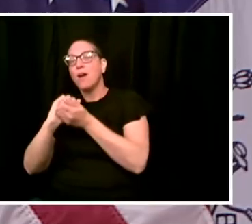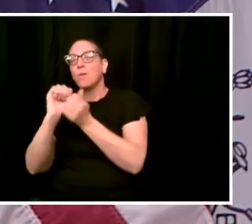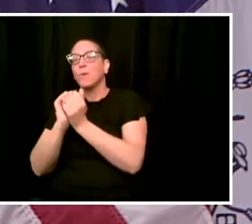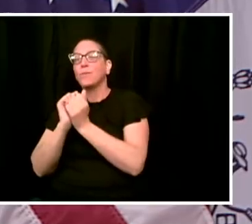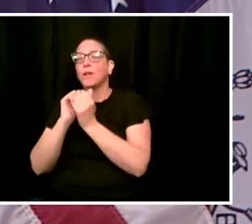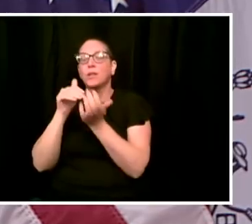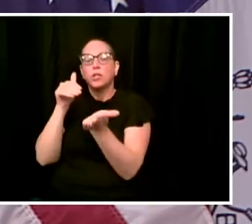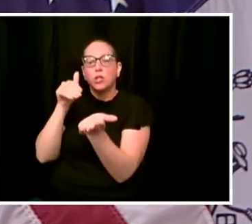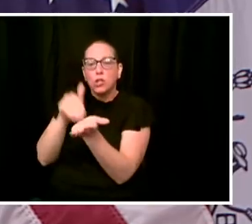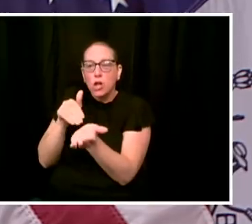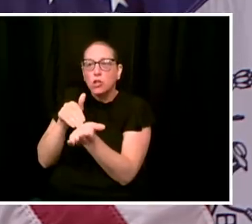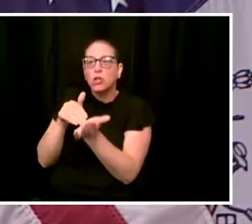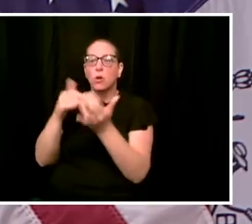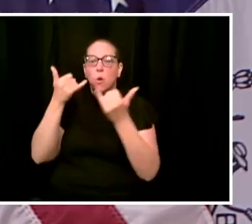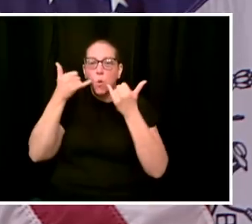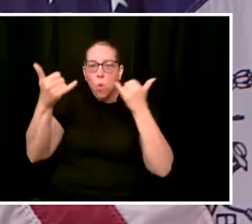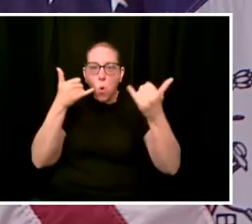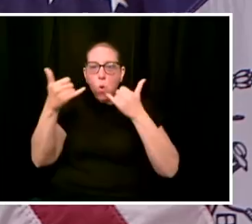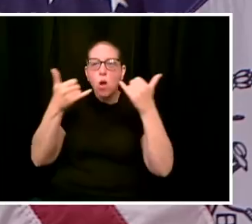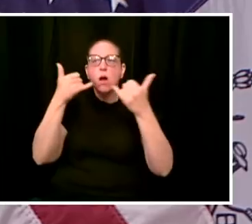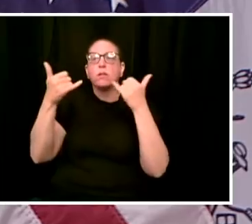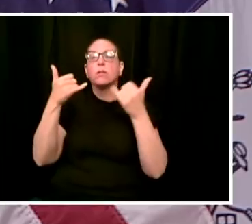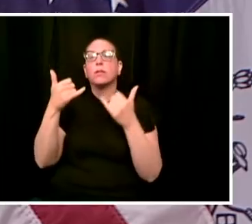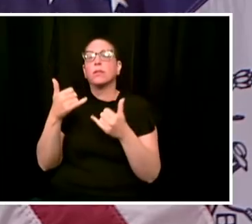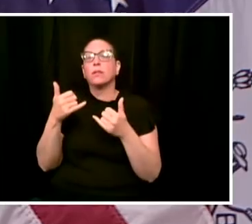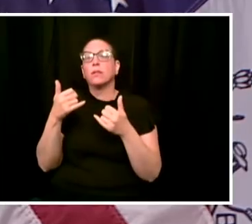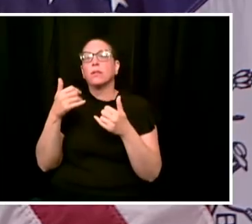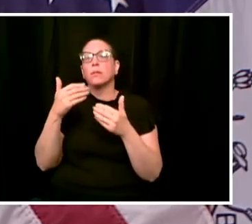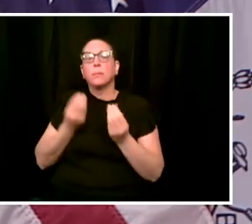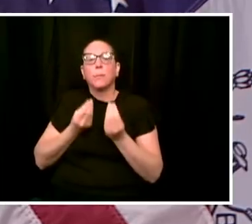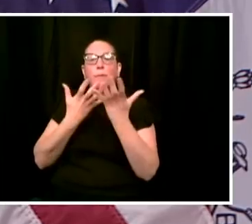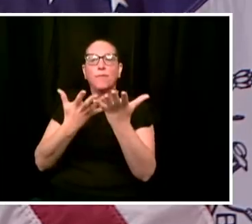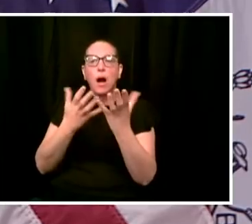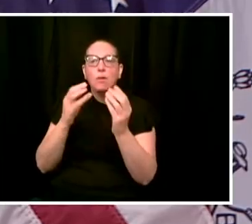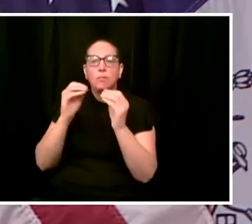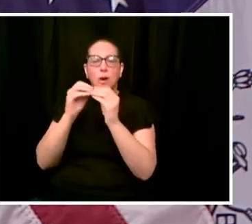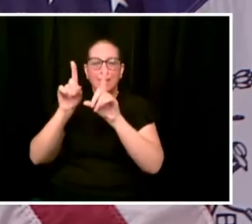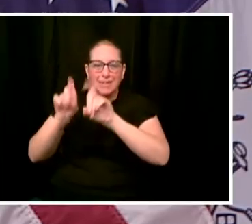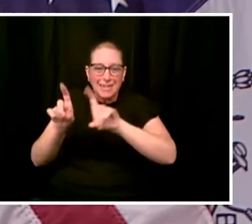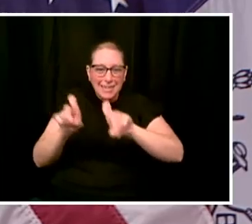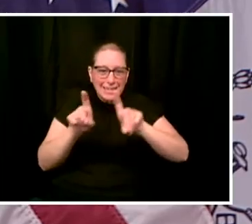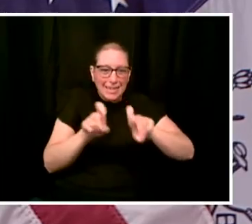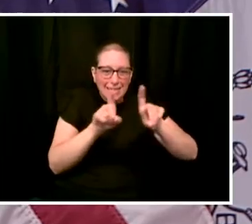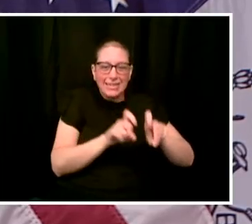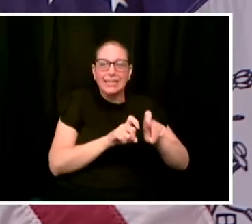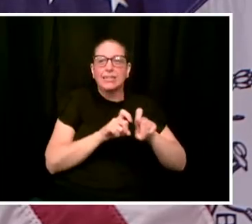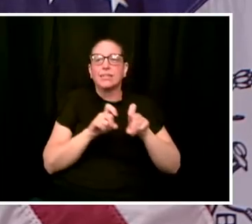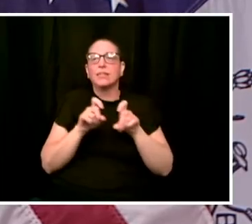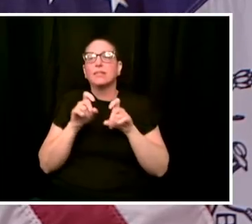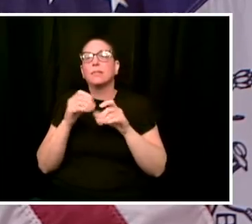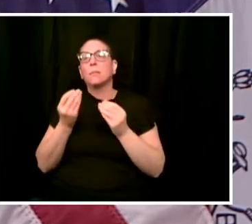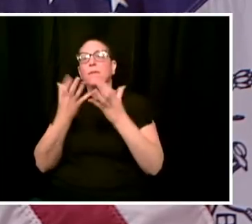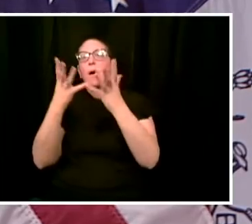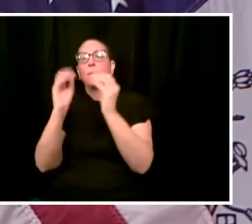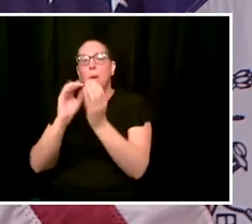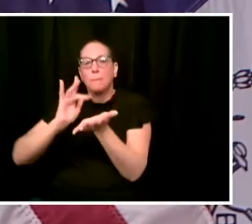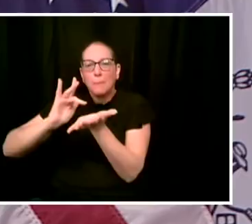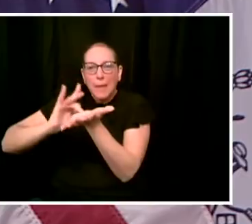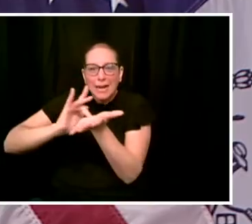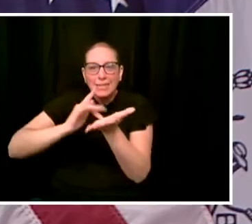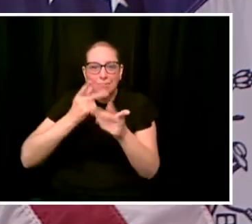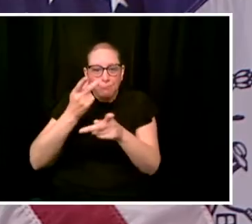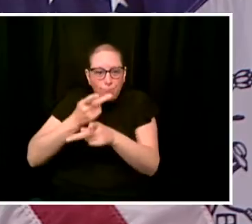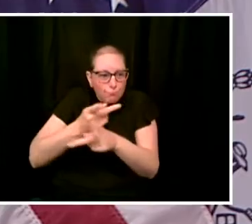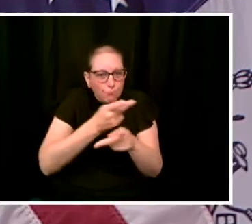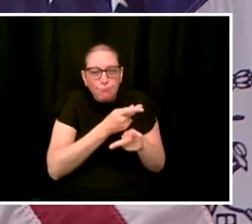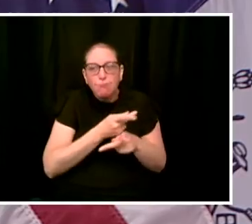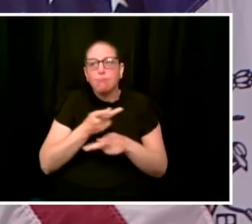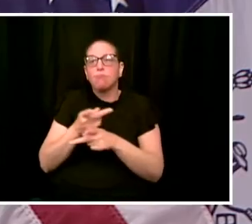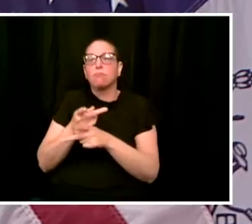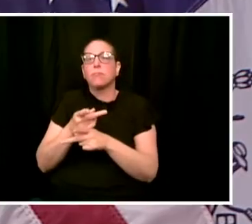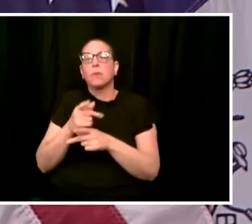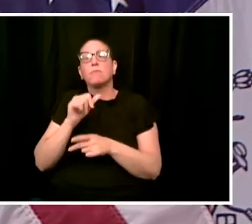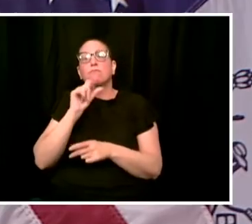THE TSHS --